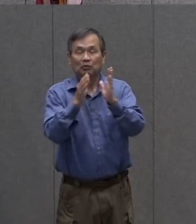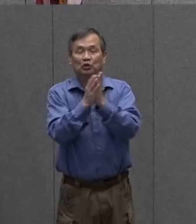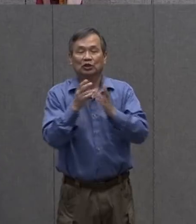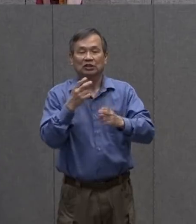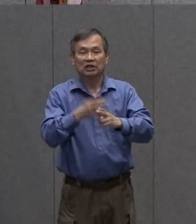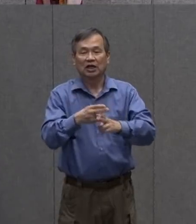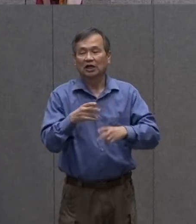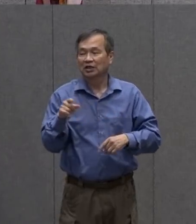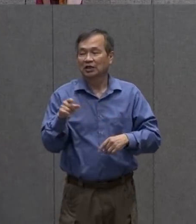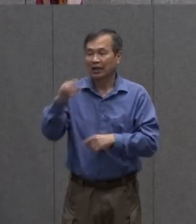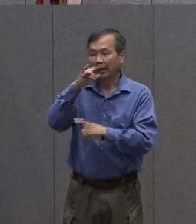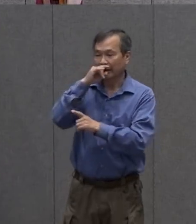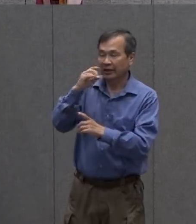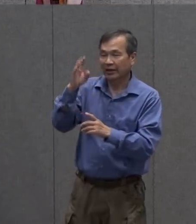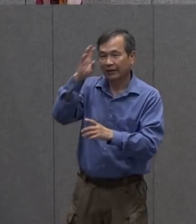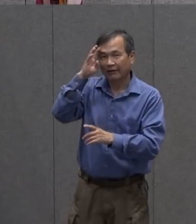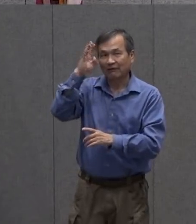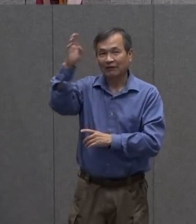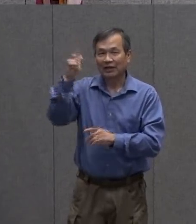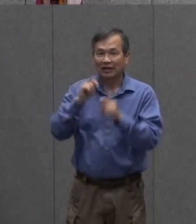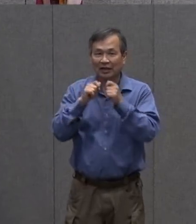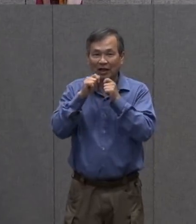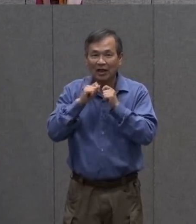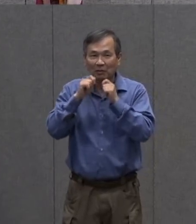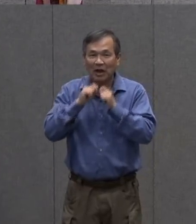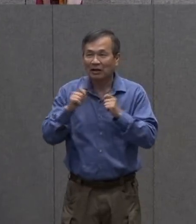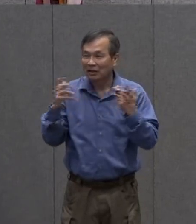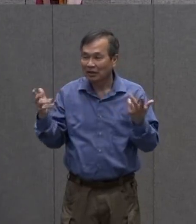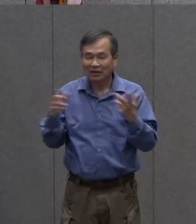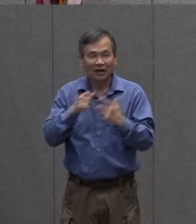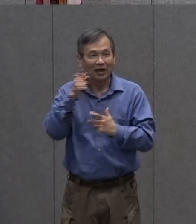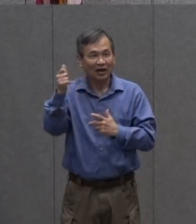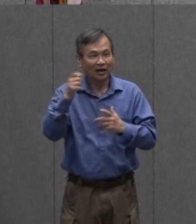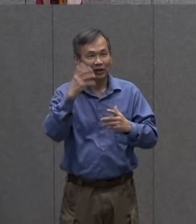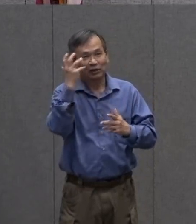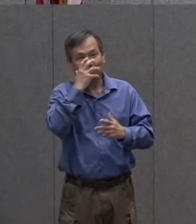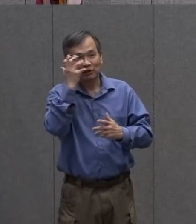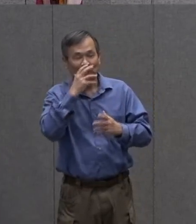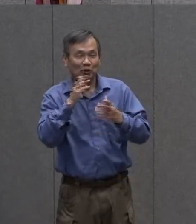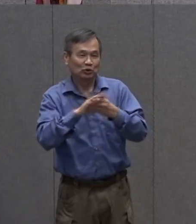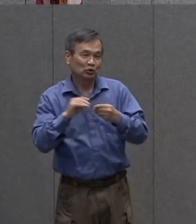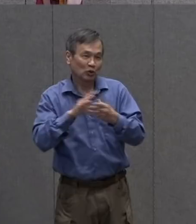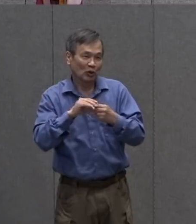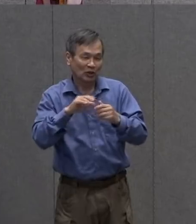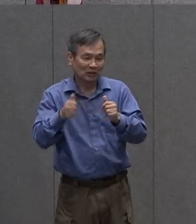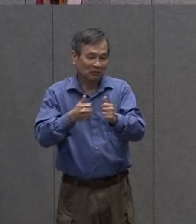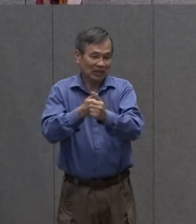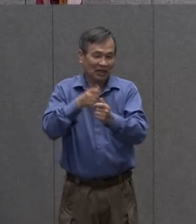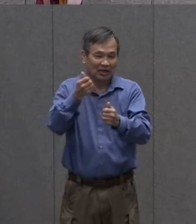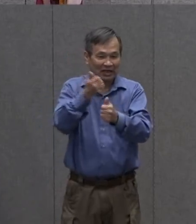"The Kid Who Invented The Popsicle "and Other Extraordinary Stories Behind Everyday Things".